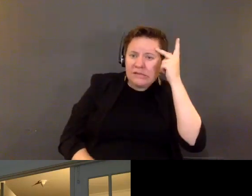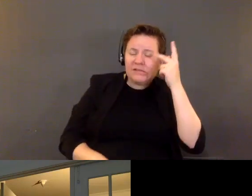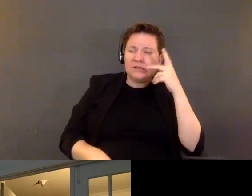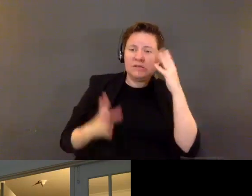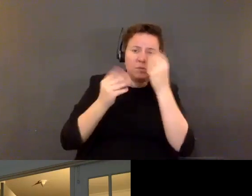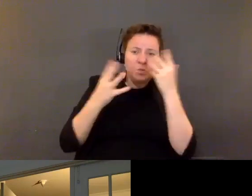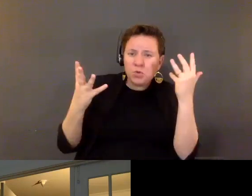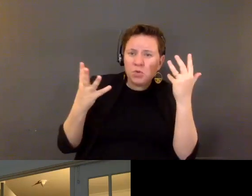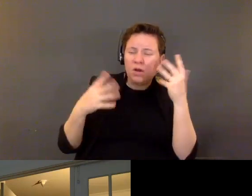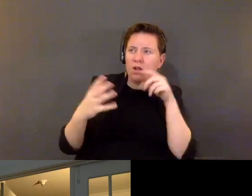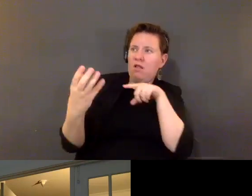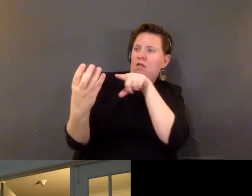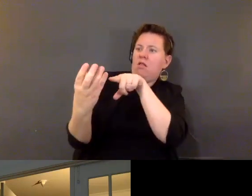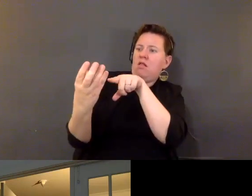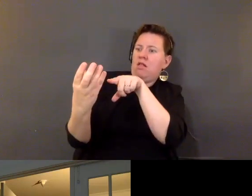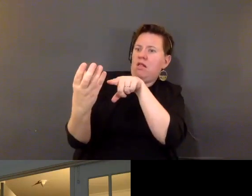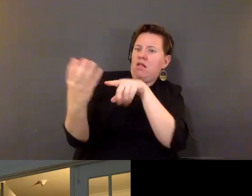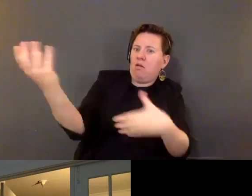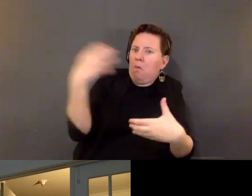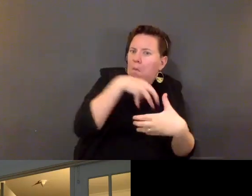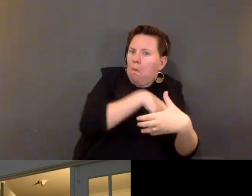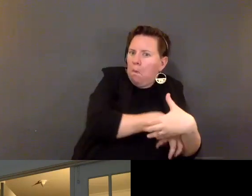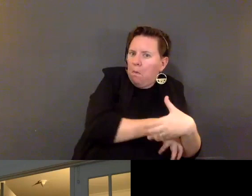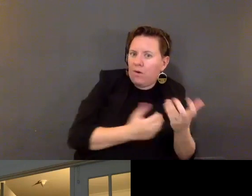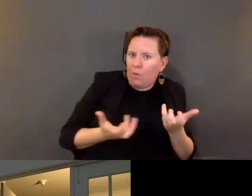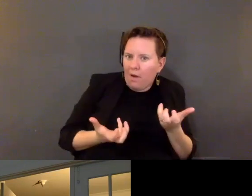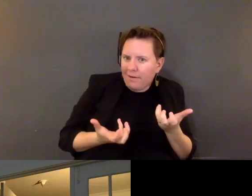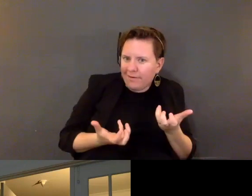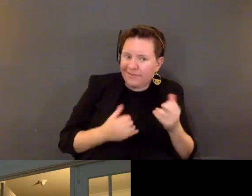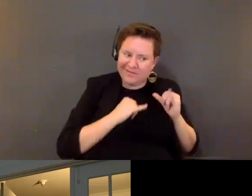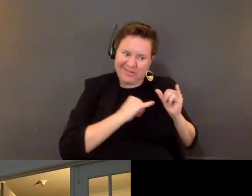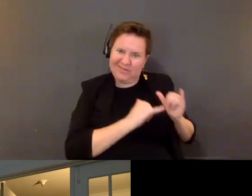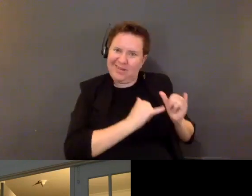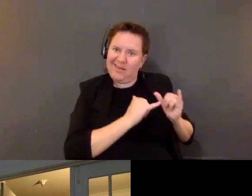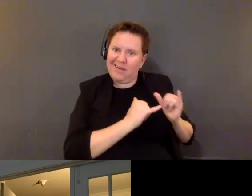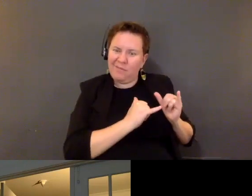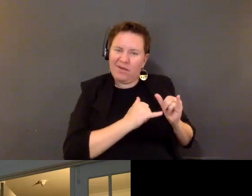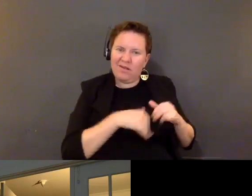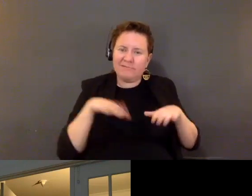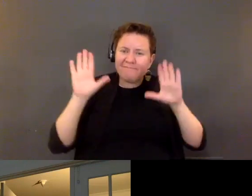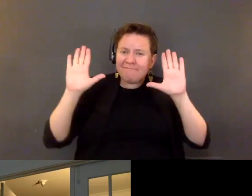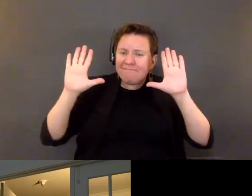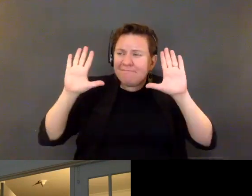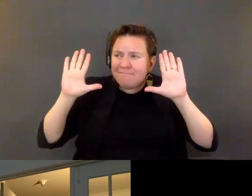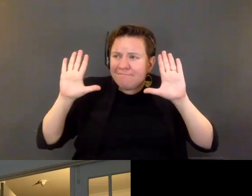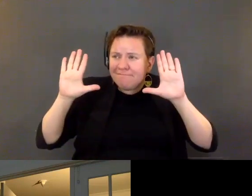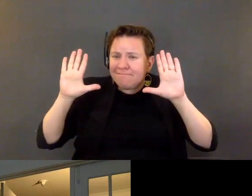to slip a jar of siblings into my purse i leaned my palms against the chilly glass and wished